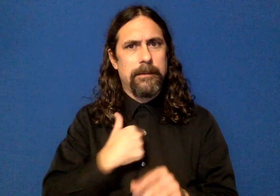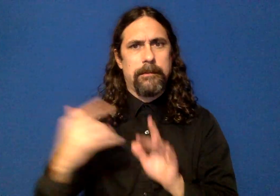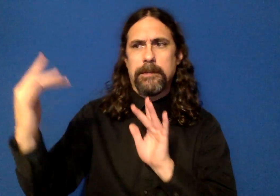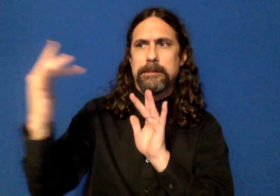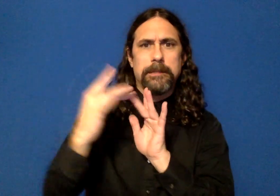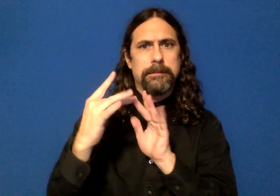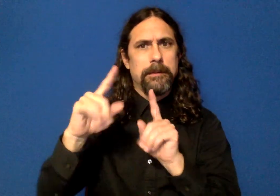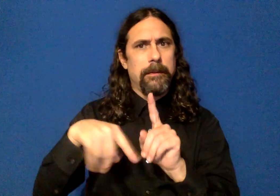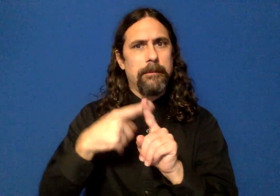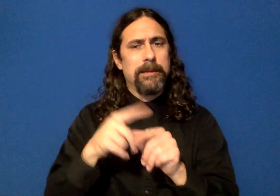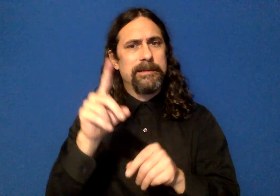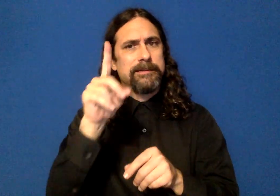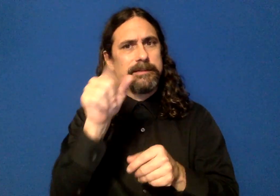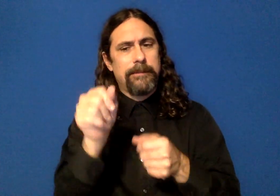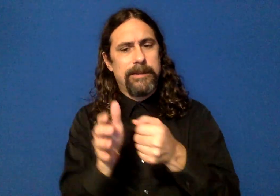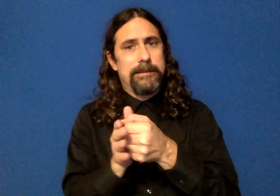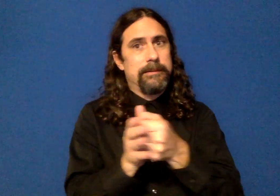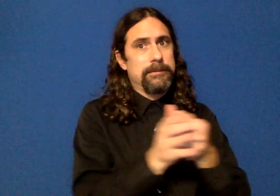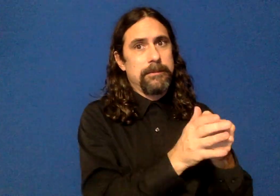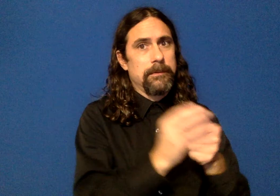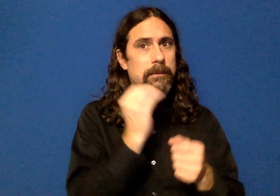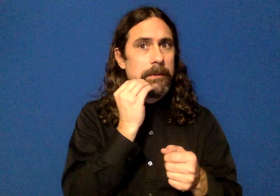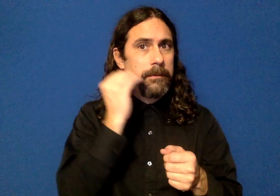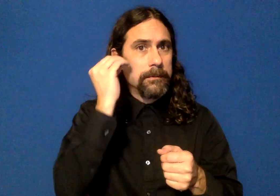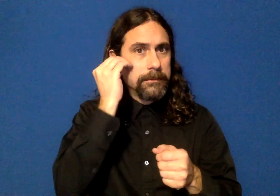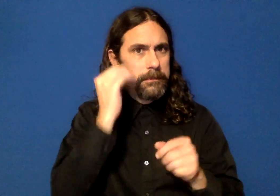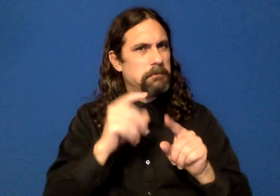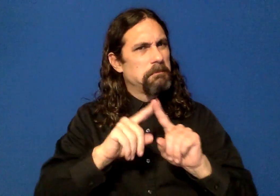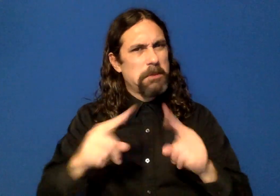but don t have a mobility, vision or hearing disability?